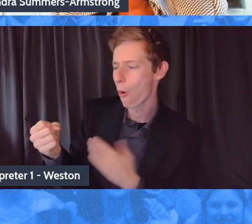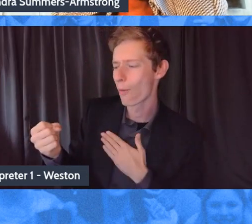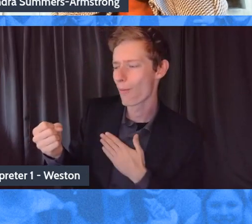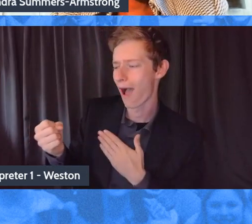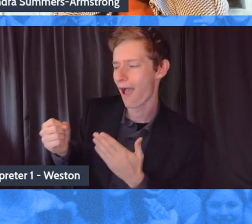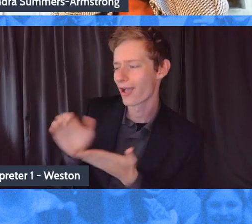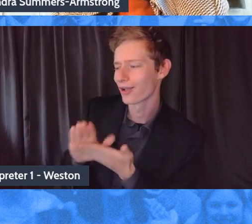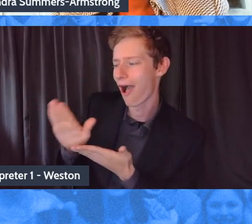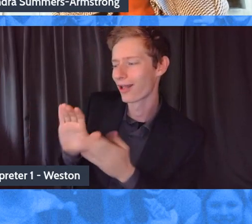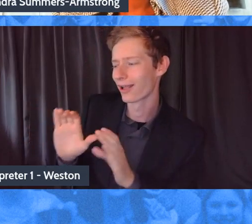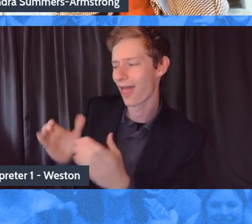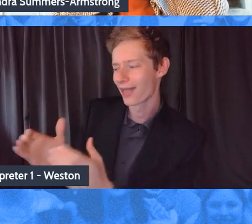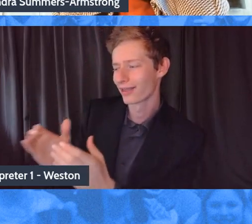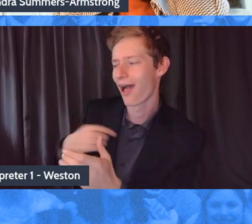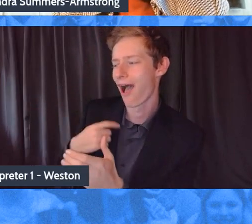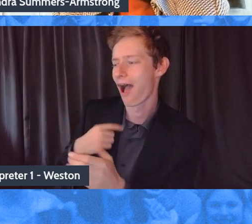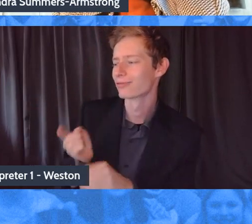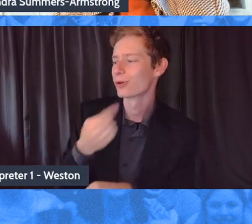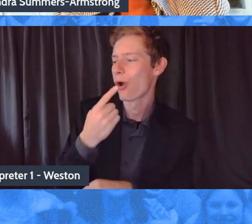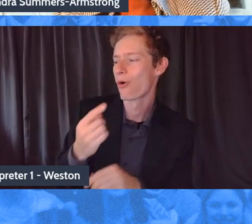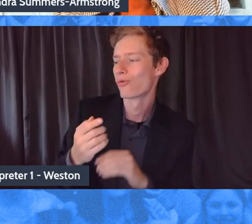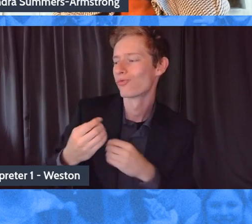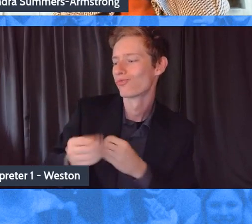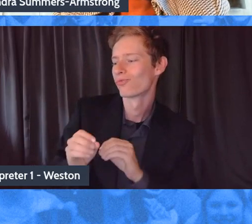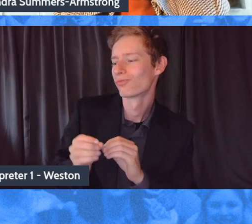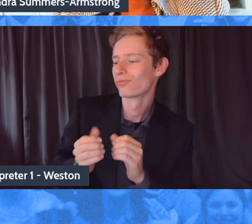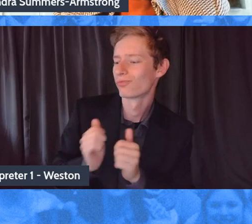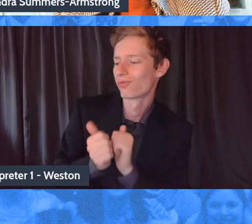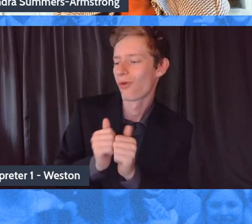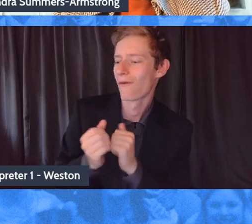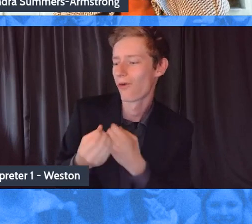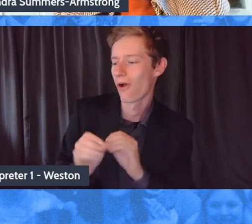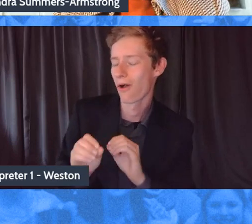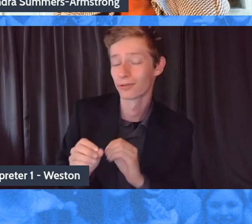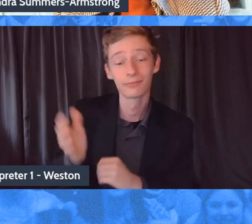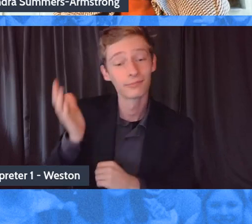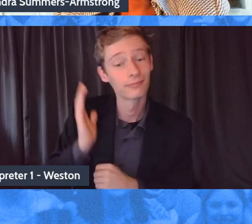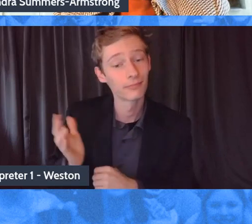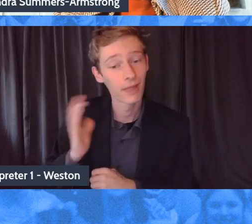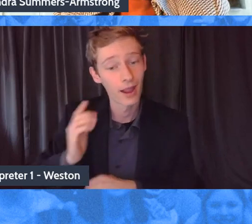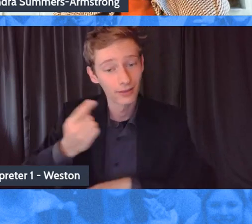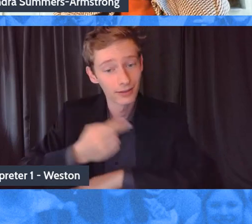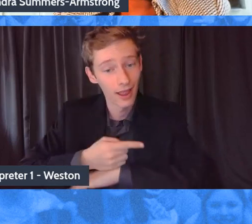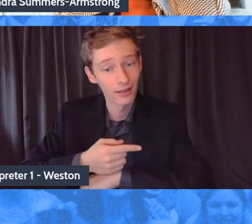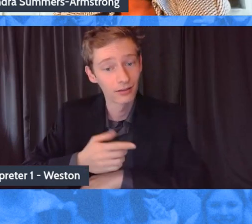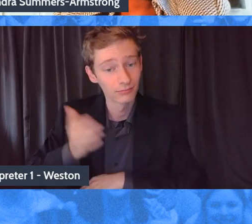from my district and in the state back in the day when I ran, which was in 2012,